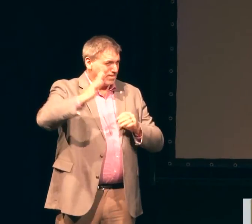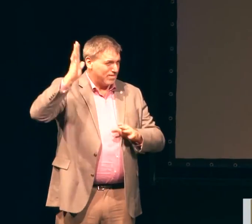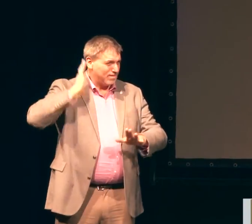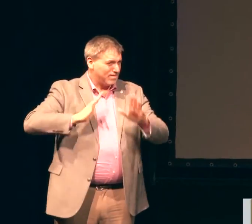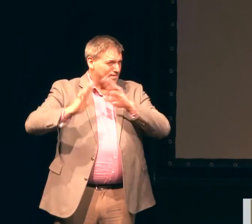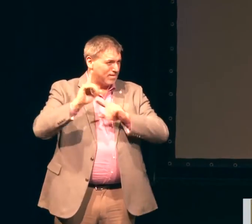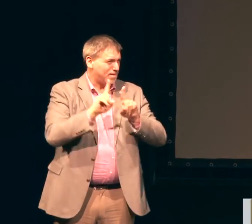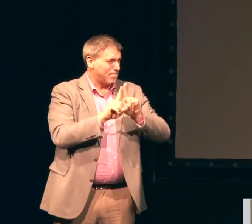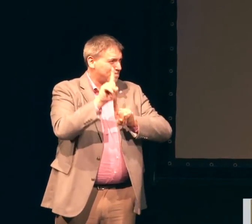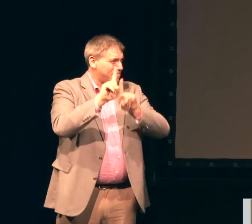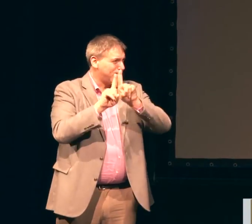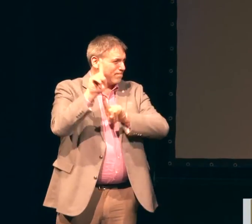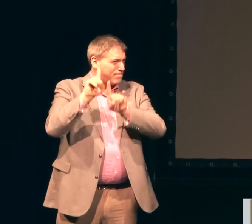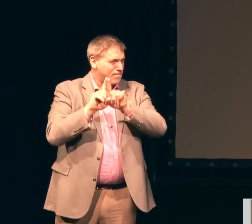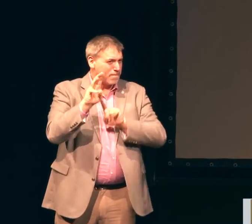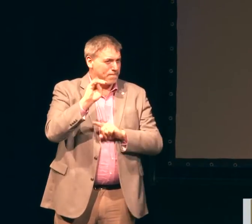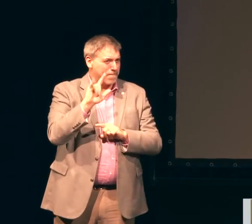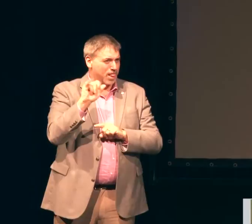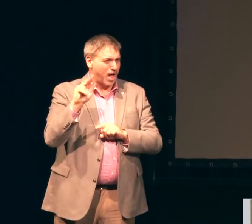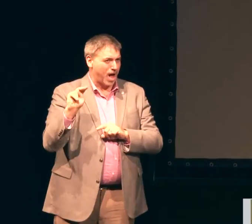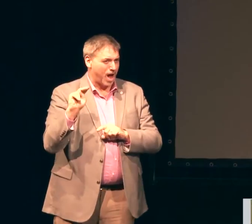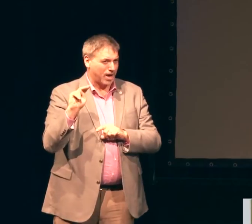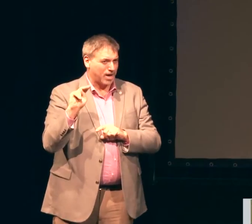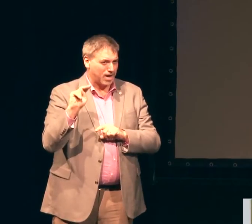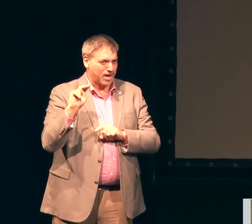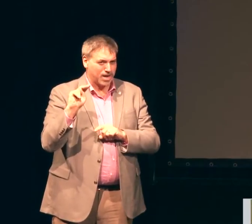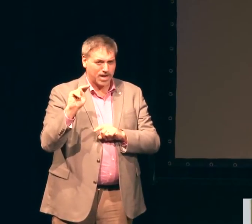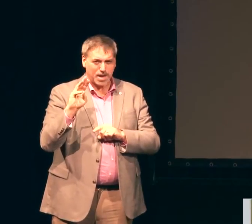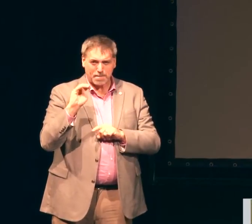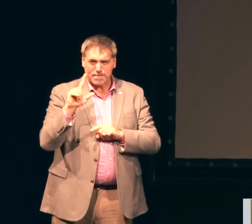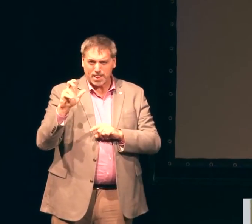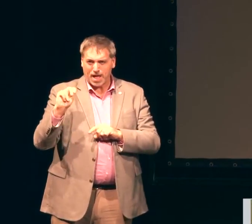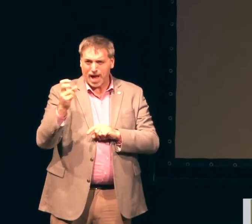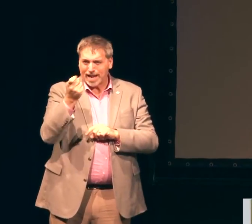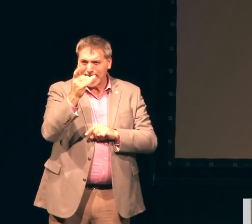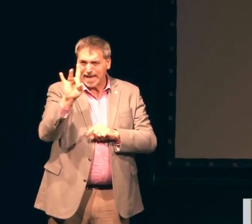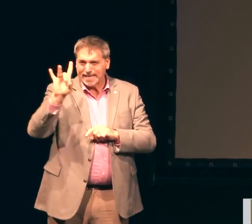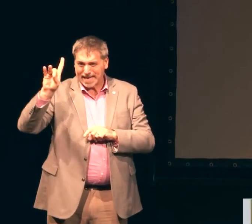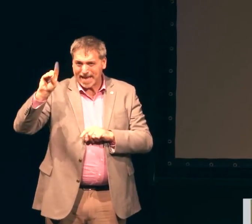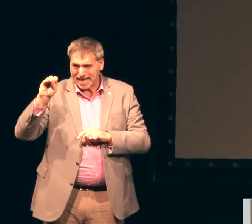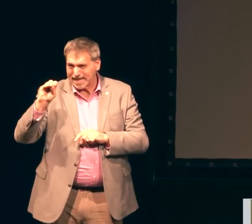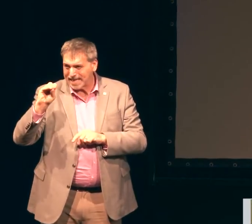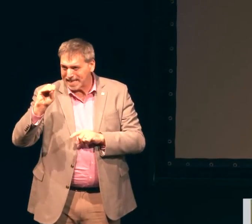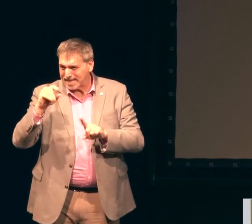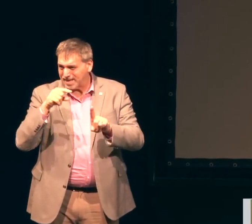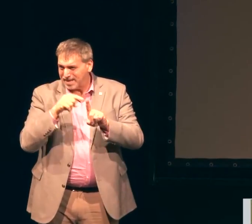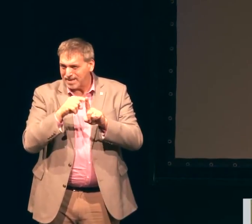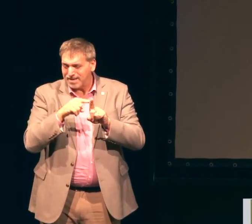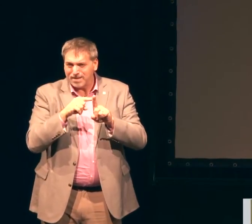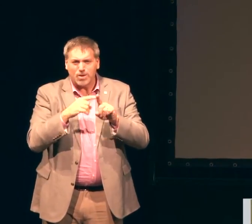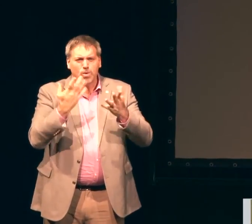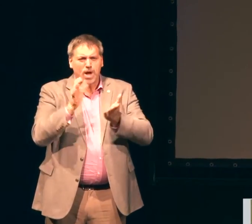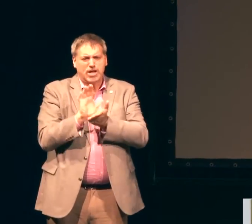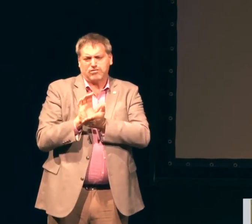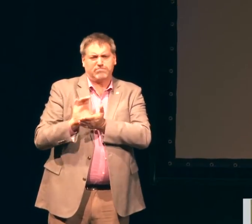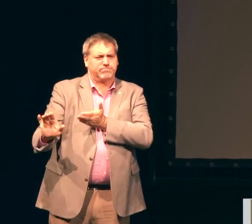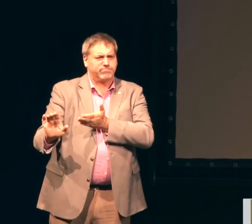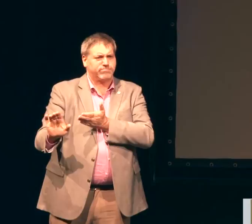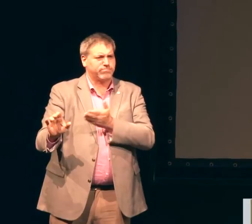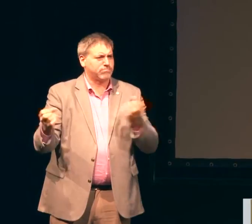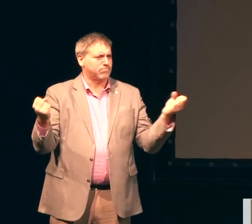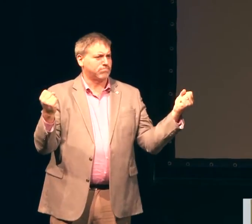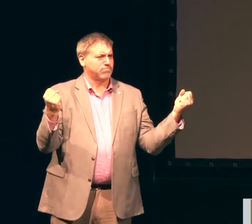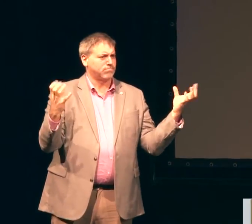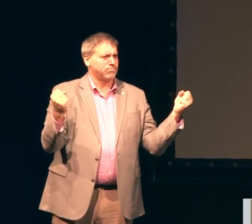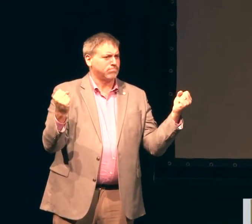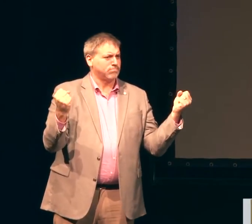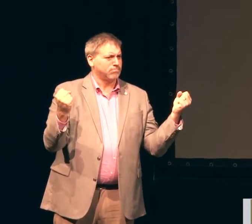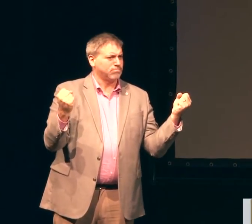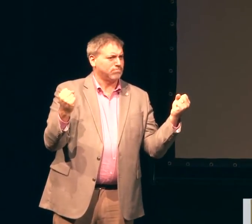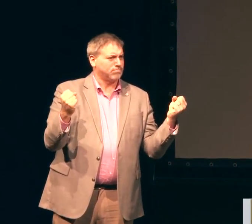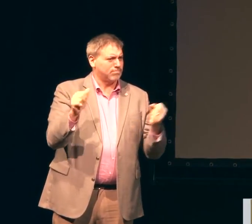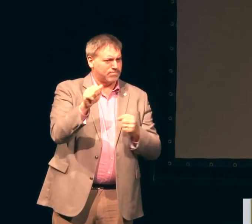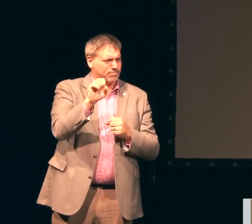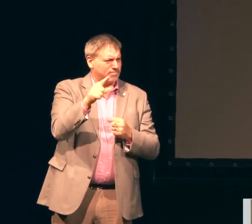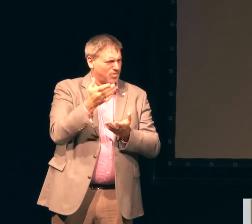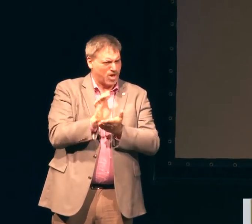you know why? Remember the Milan conference in 1880? And that's when they